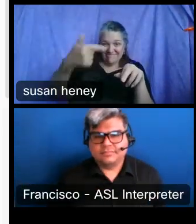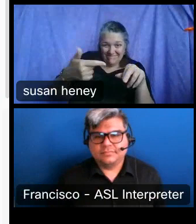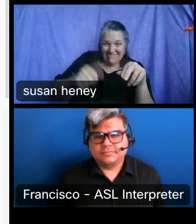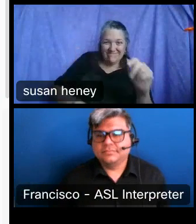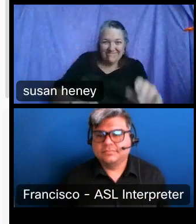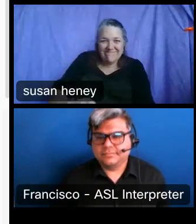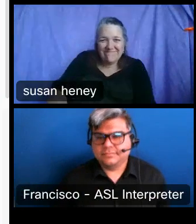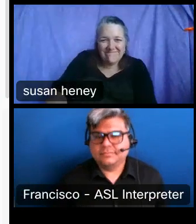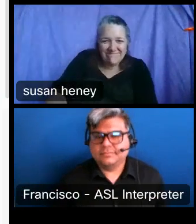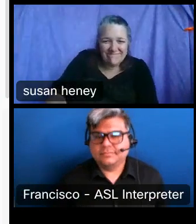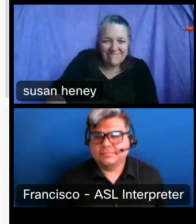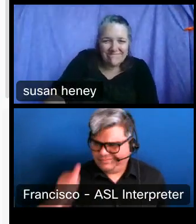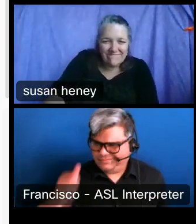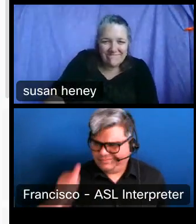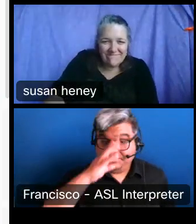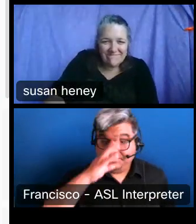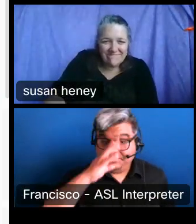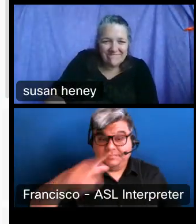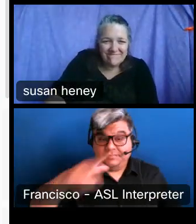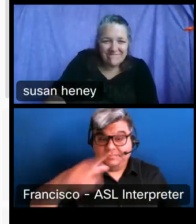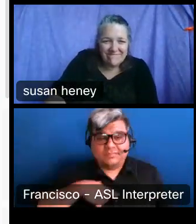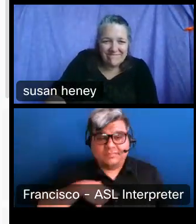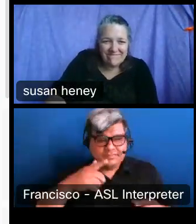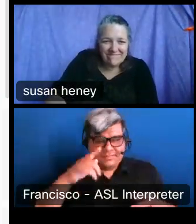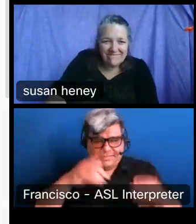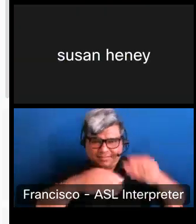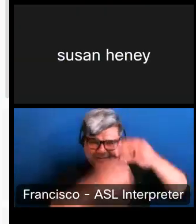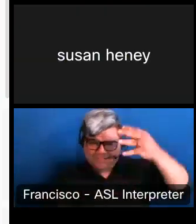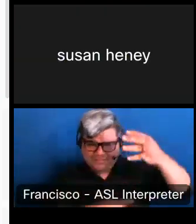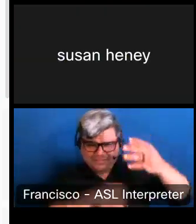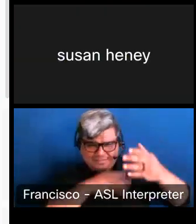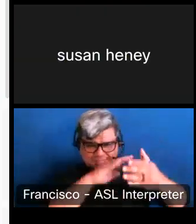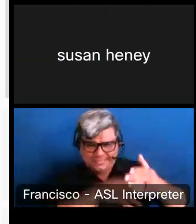Now there are a list of tables here, but as a reminder, I said that I would cover four topics,